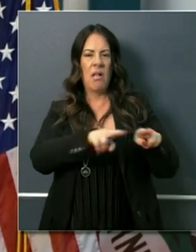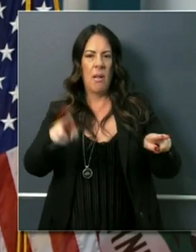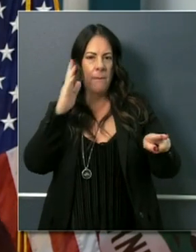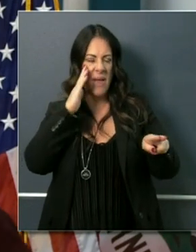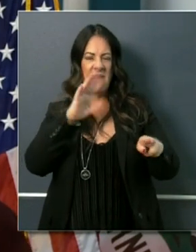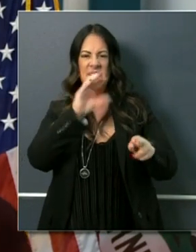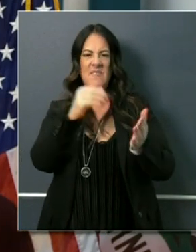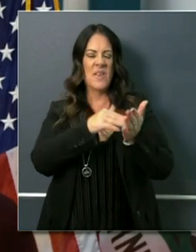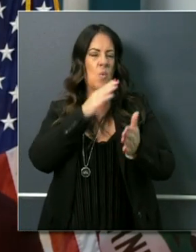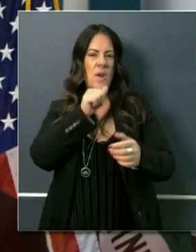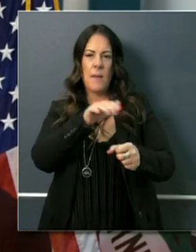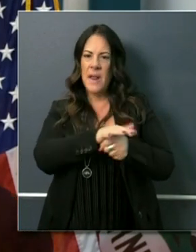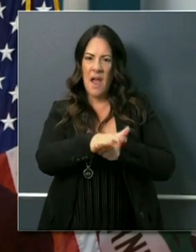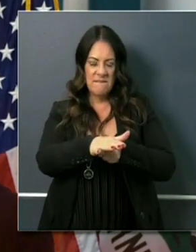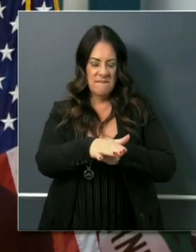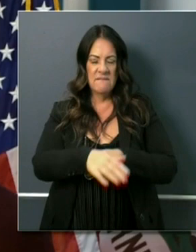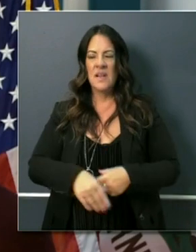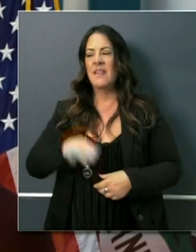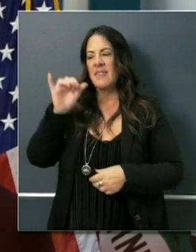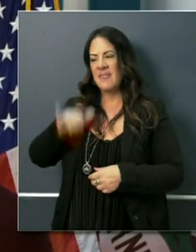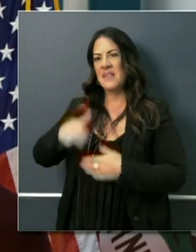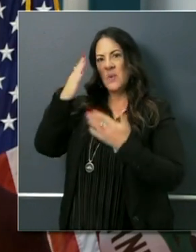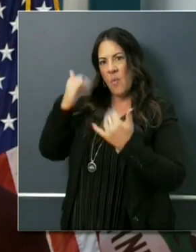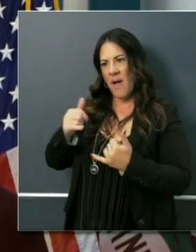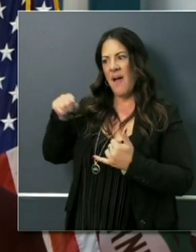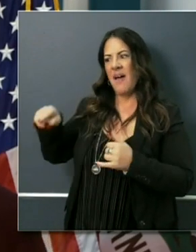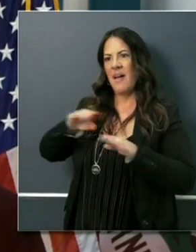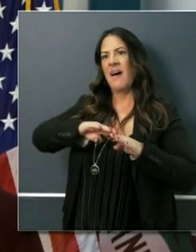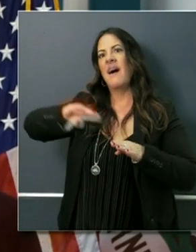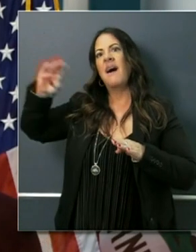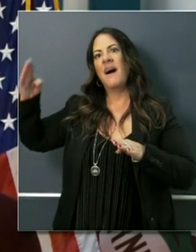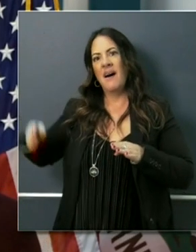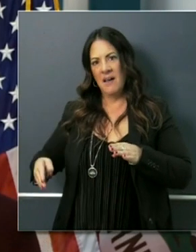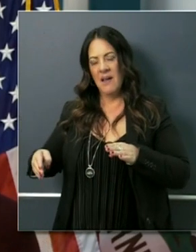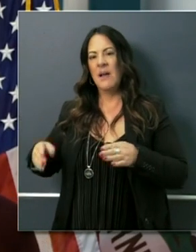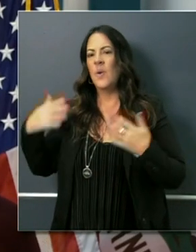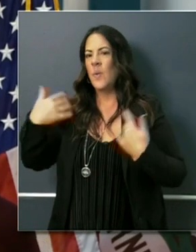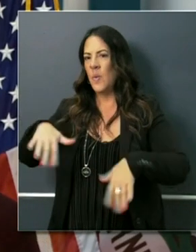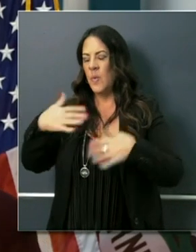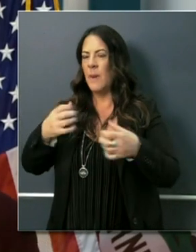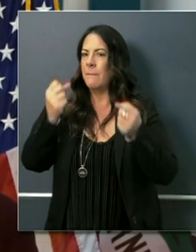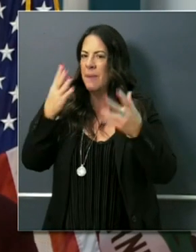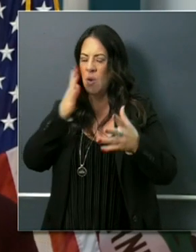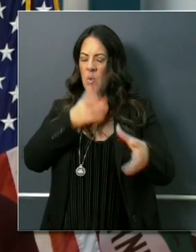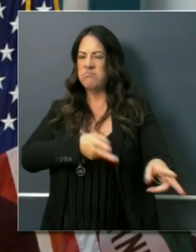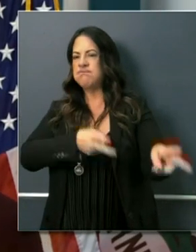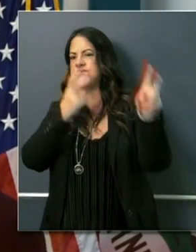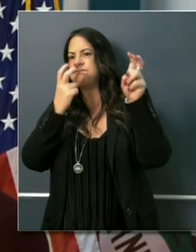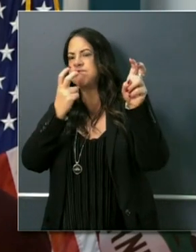FACILITIES IN HOSPITALS. WHILE EXCEEDING EVEN AS WE ADDED 50,000 SEARCH BEDS AND THIS REPRESENTS THIS PART UNDER THE